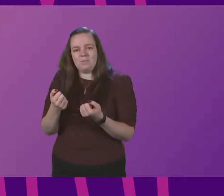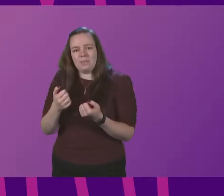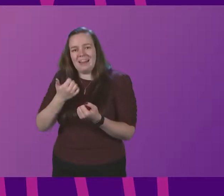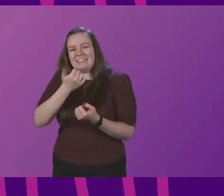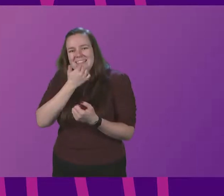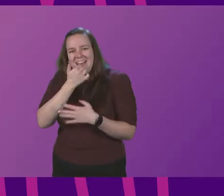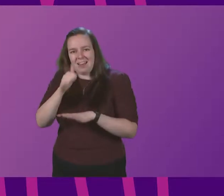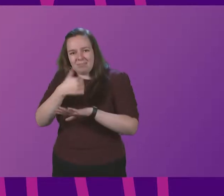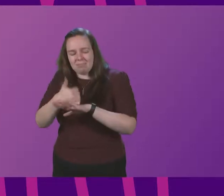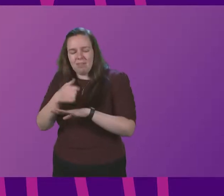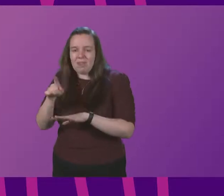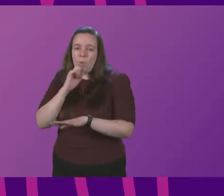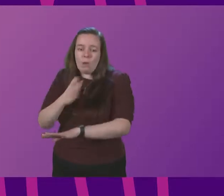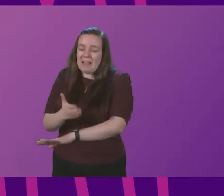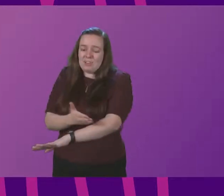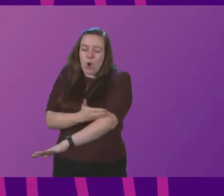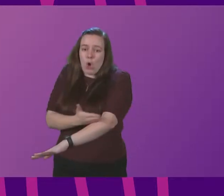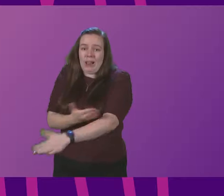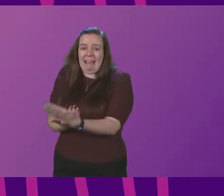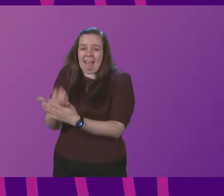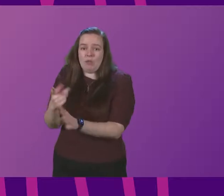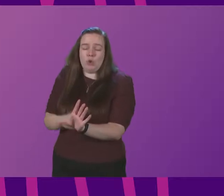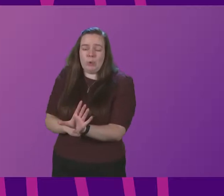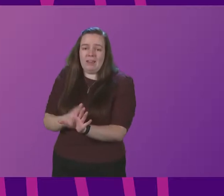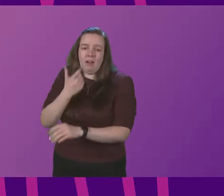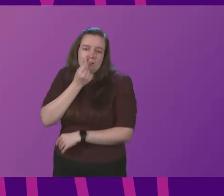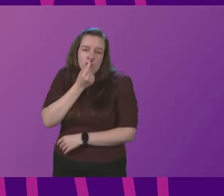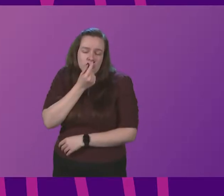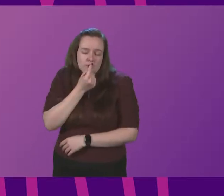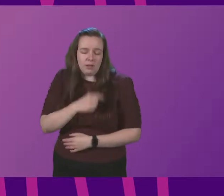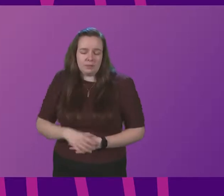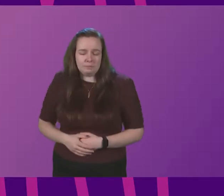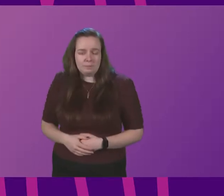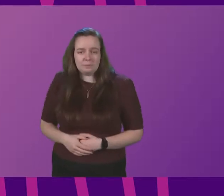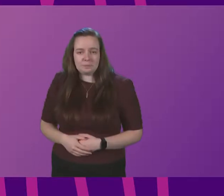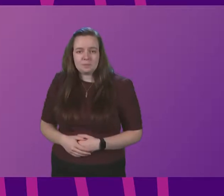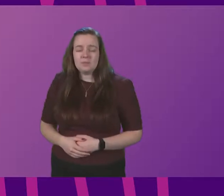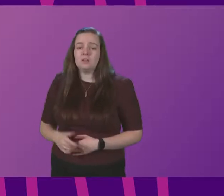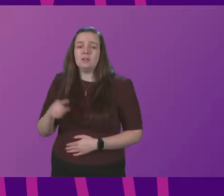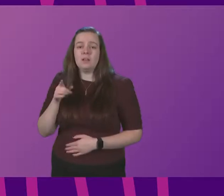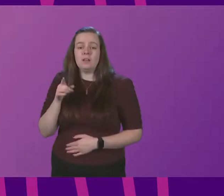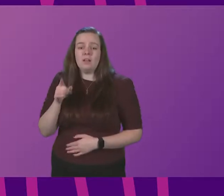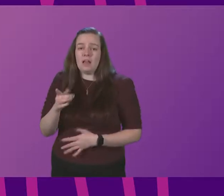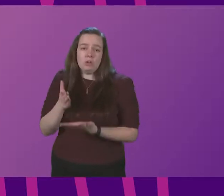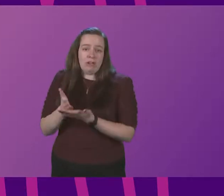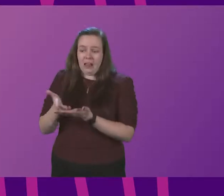which will be as early in the new year as we can arrange. That is a matter of negotiation between